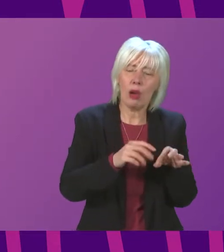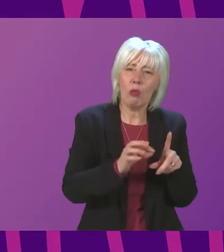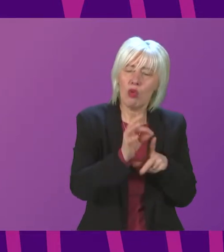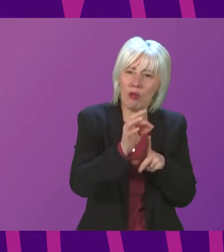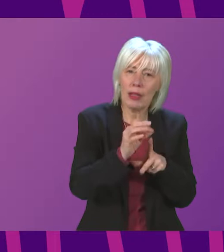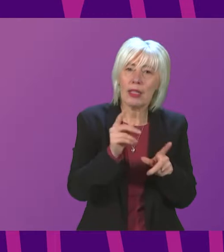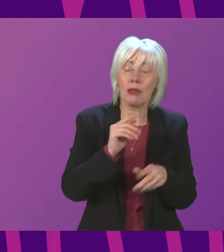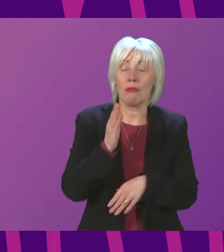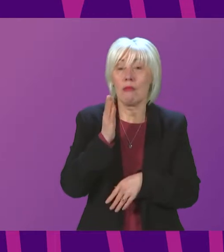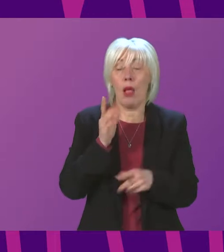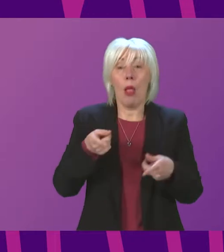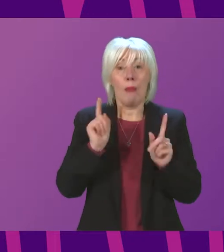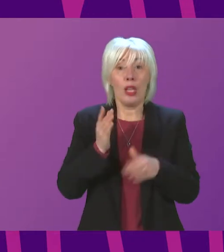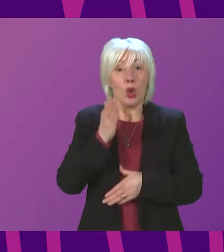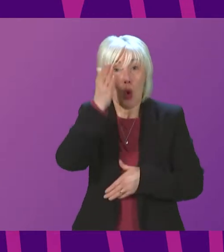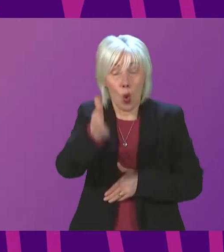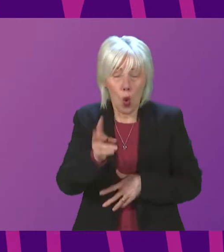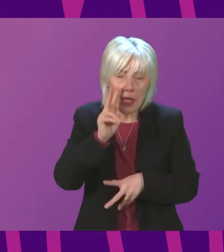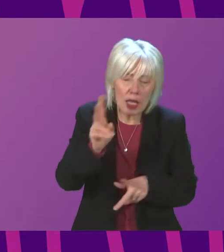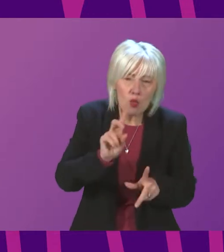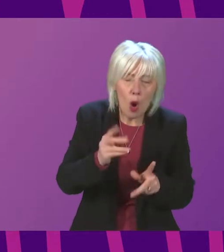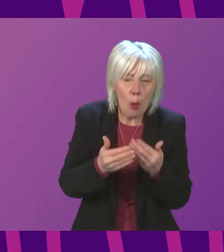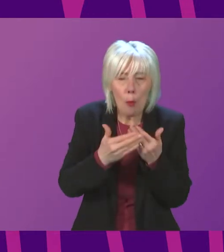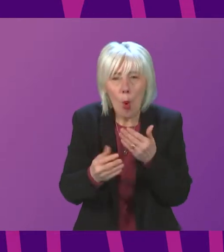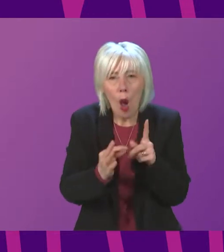to discuss areas in which further improvements need to be made.